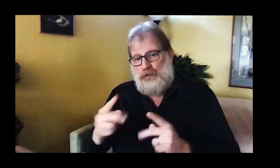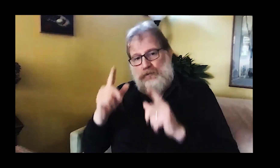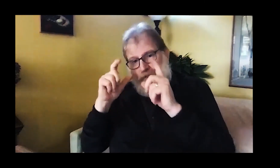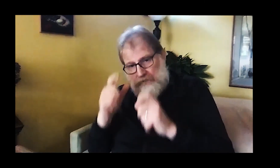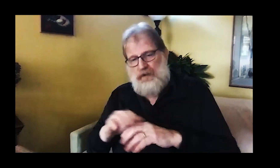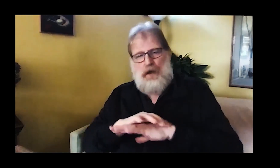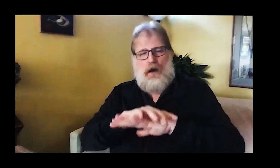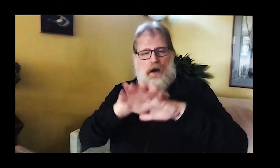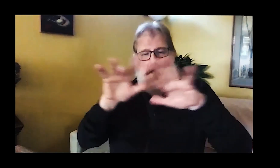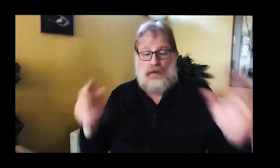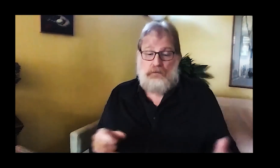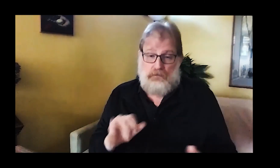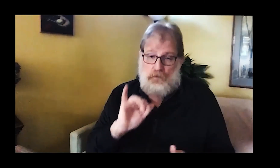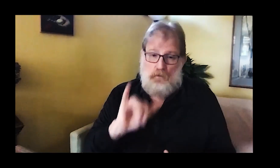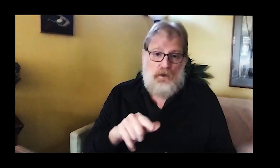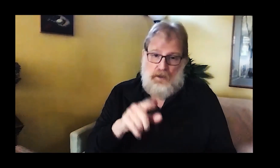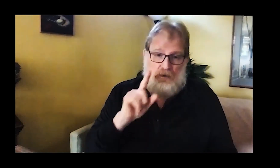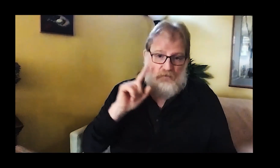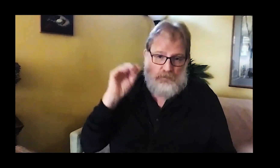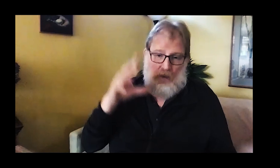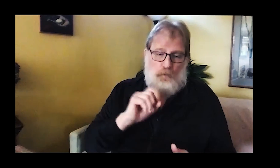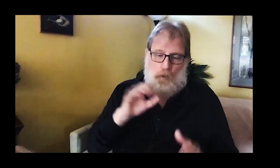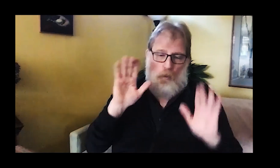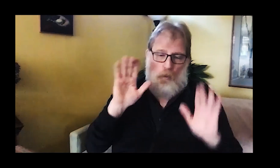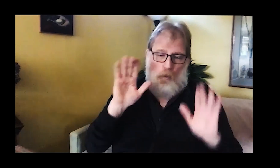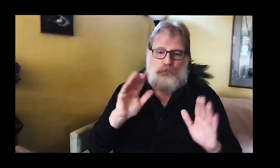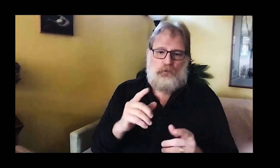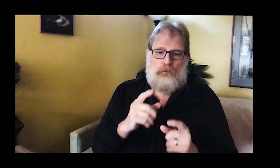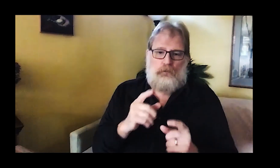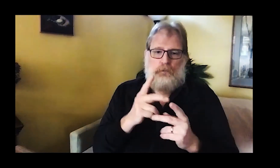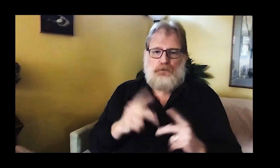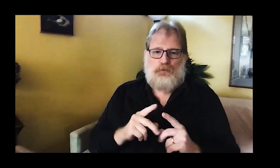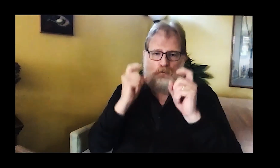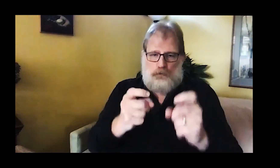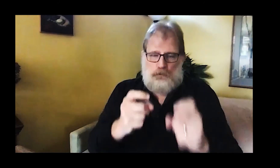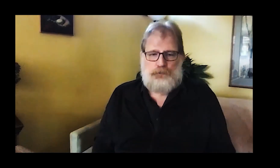visual artists - everyone's included. It's a wonderful place to make a donation.